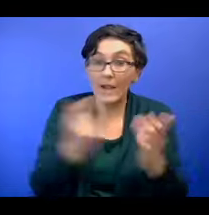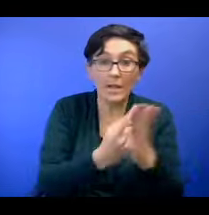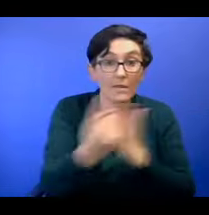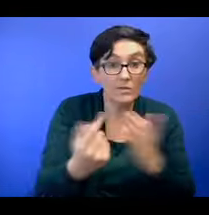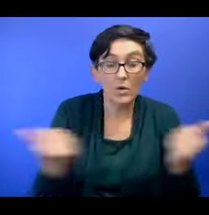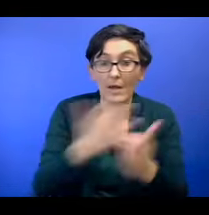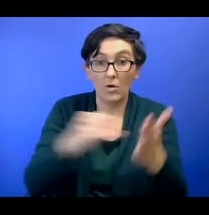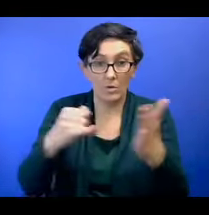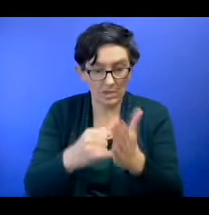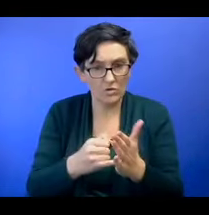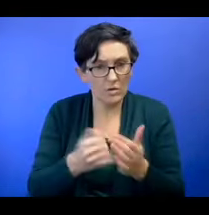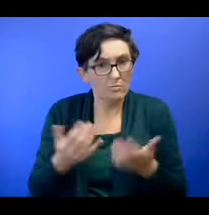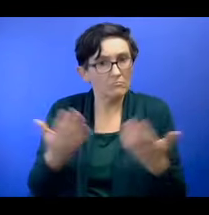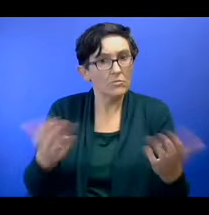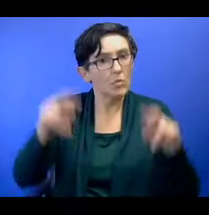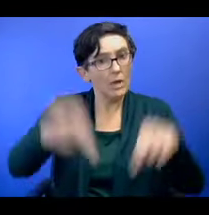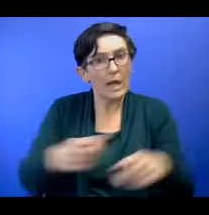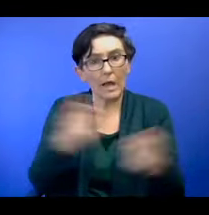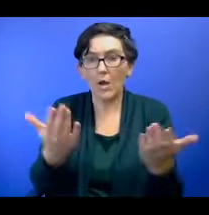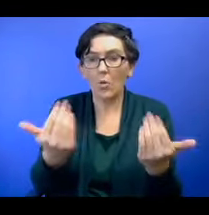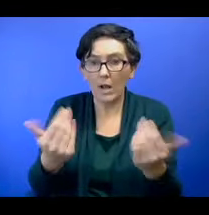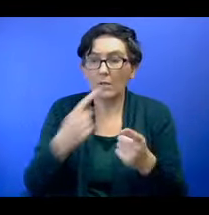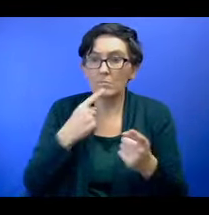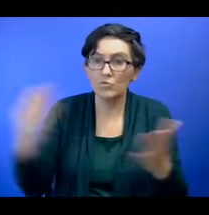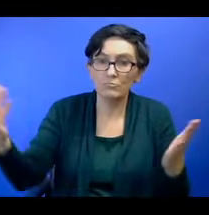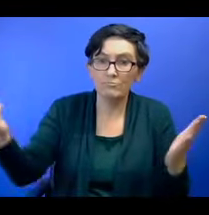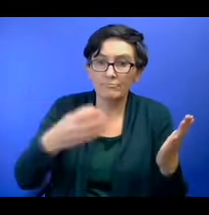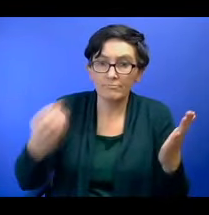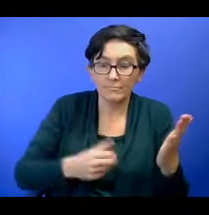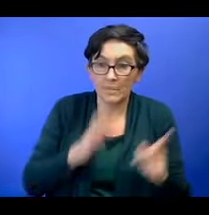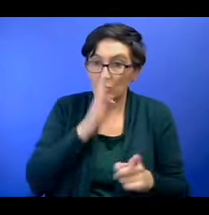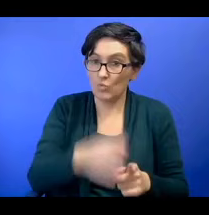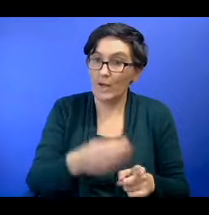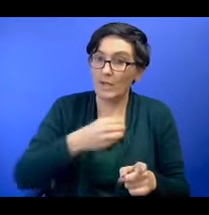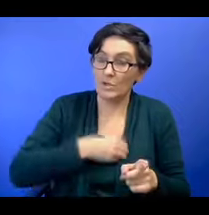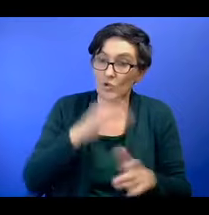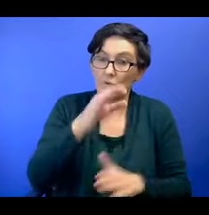is quite welcome to make their own submission directly to the Department